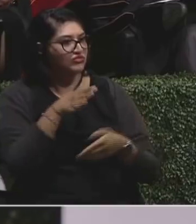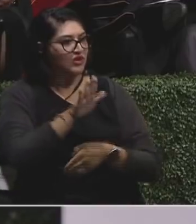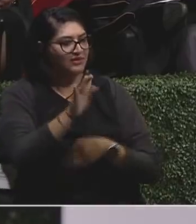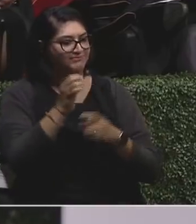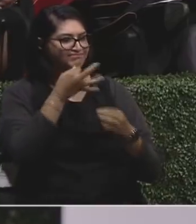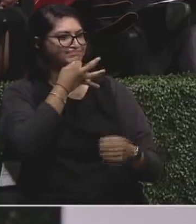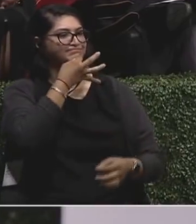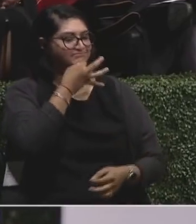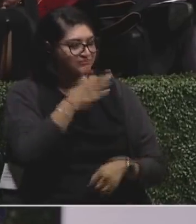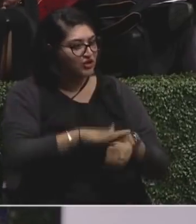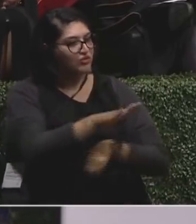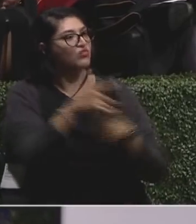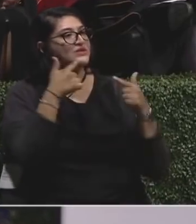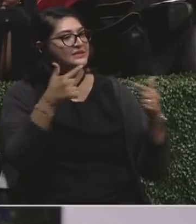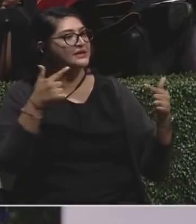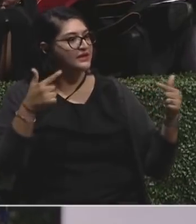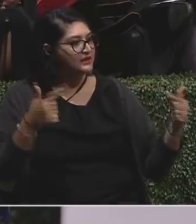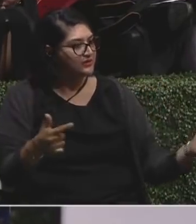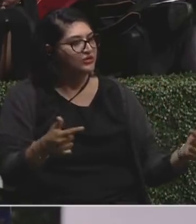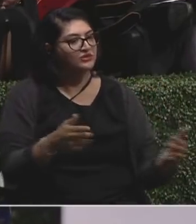AND EXCITES THEM. THEY HAVE FOCUSED THEIR EXPERTISE ON